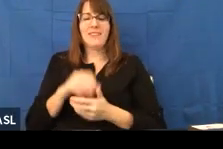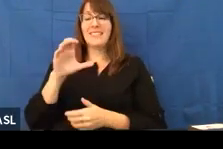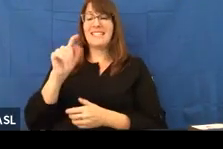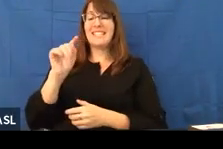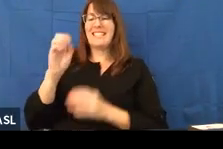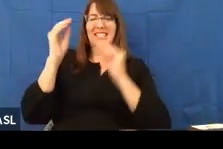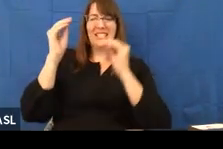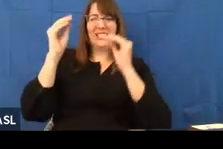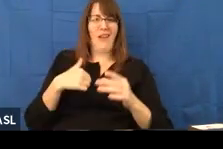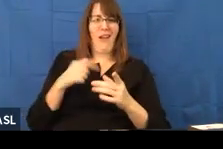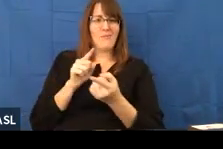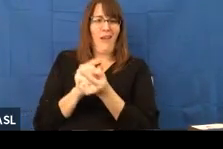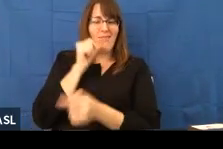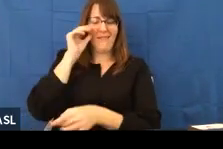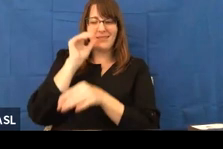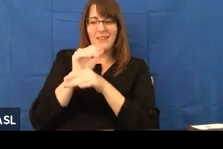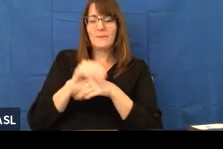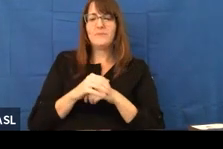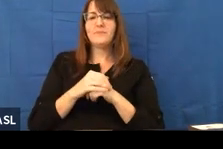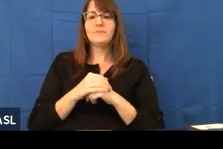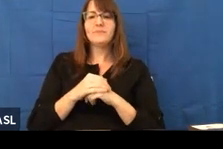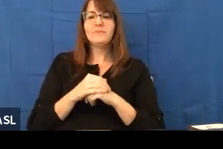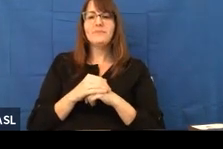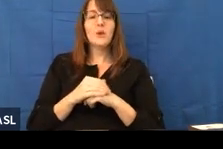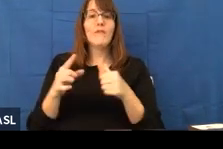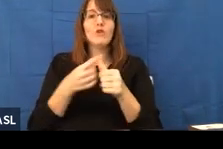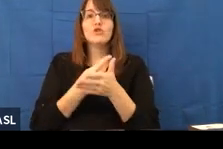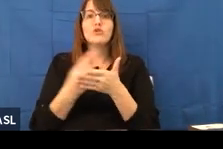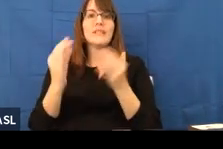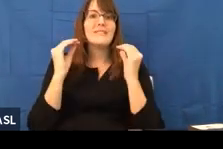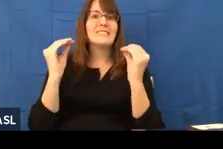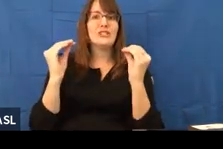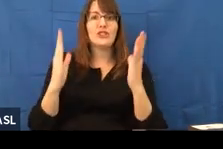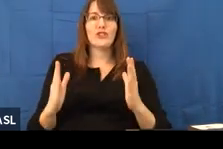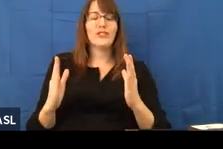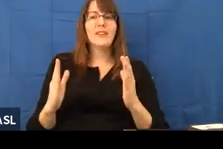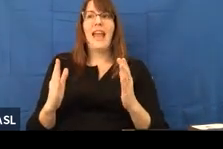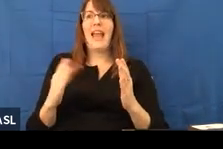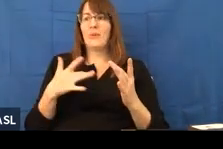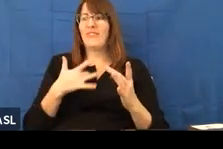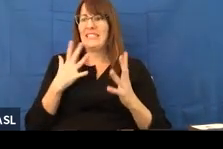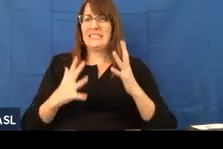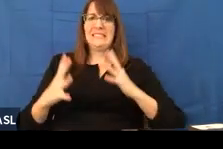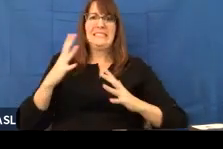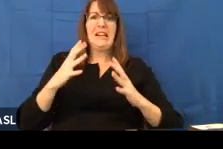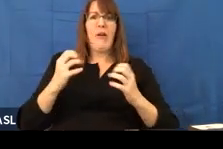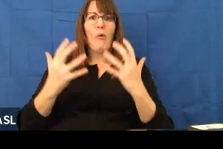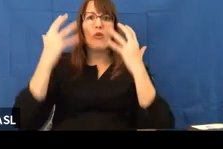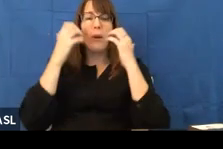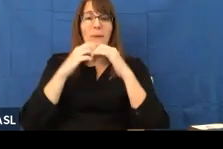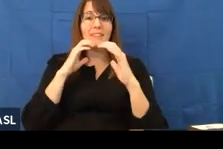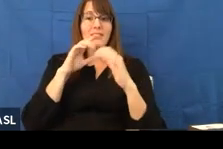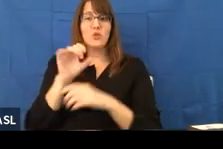Jewyl Alderson Clarke, SDCOE: And somebody was in their first week of teaching and was having a hard time managing the chat and someone else mentioned that they have a program